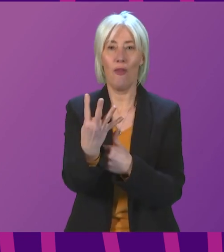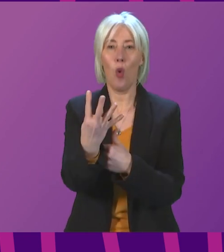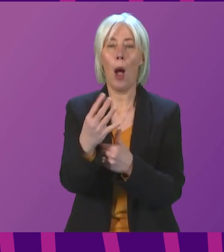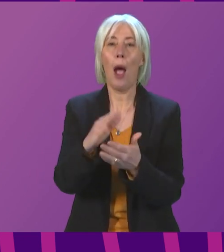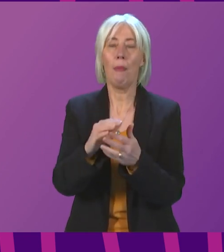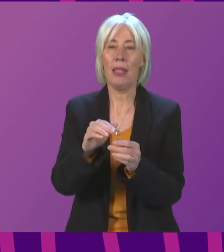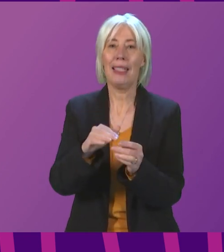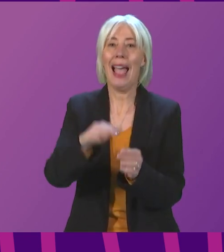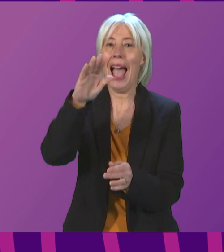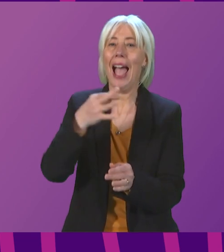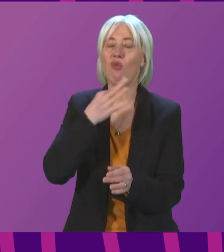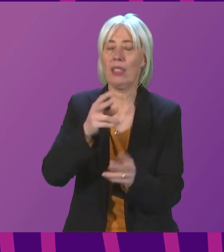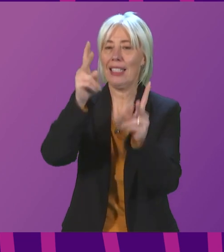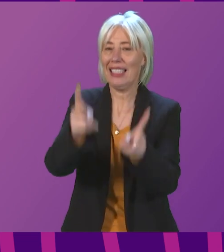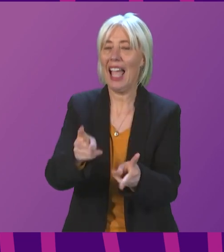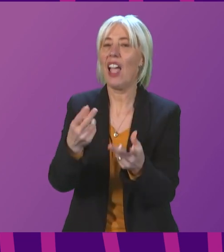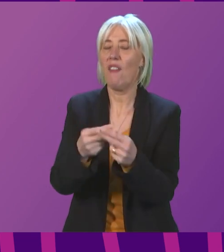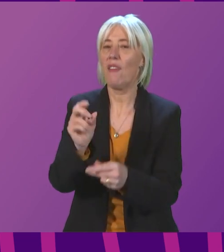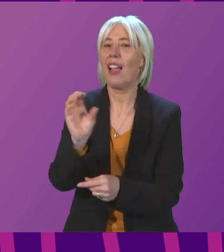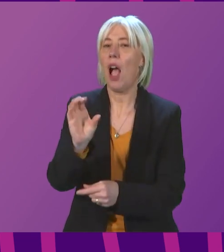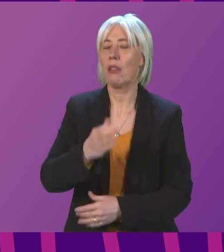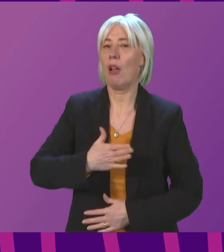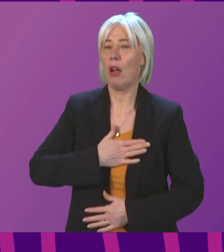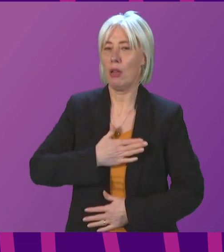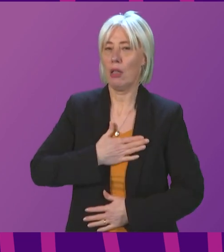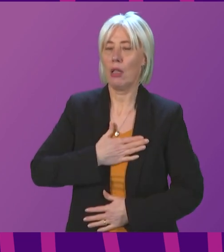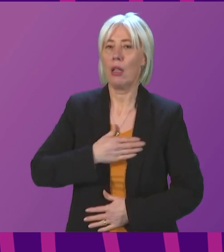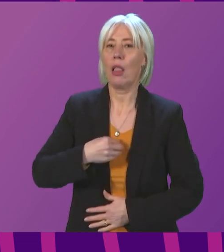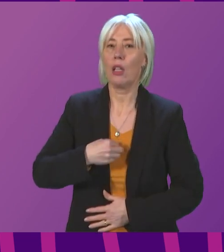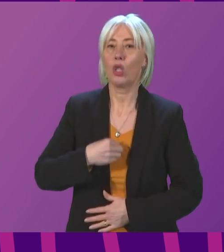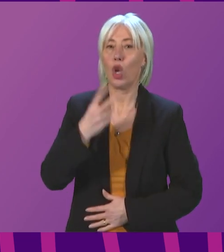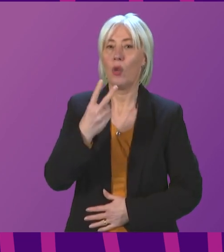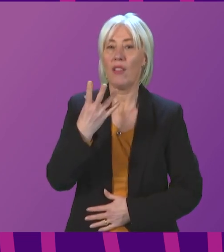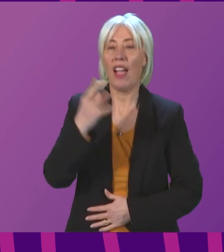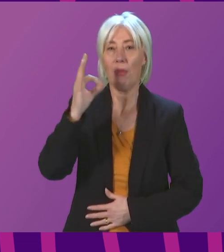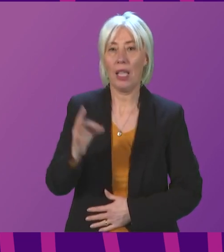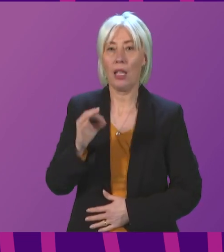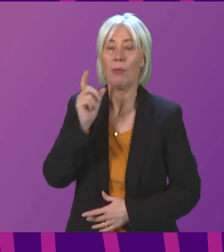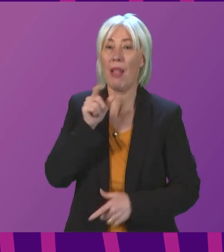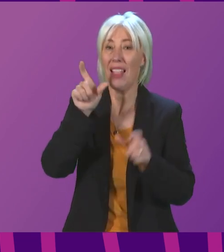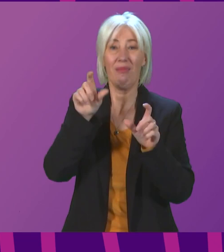During Covid restrictions, 25 per cent fewer people were diagnosed, and there were 25 per